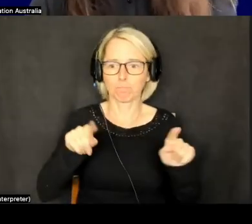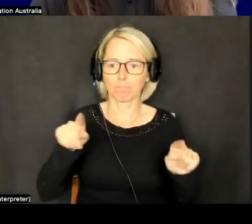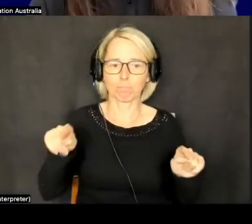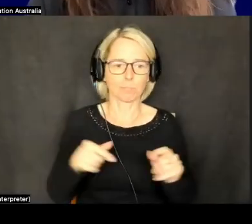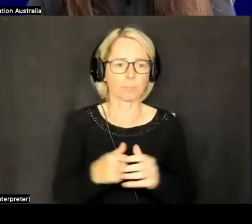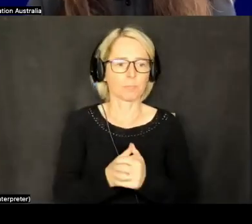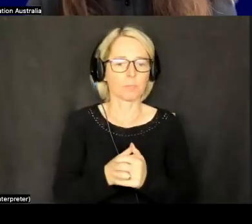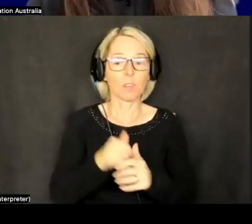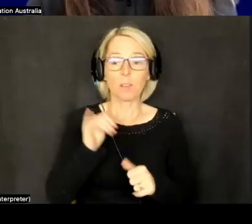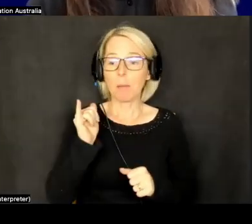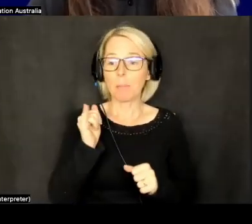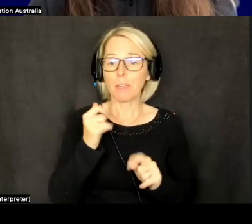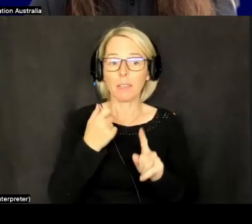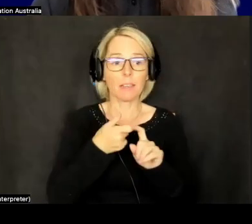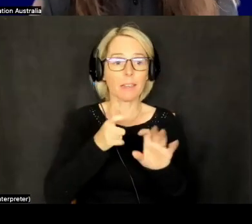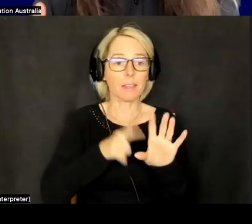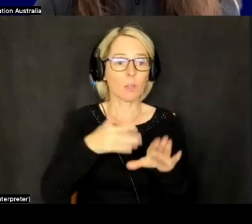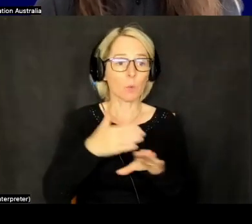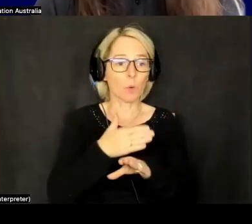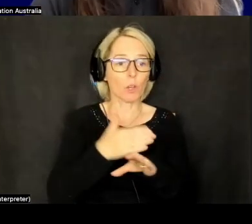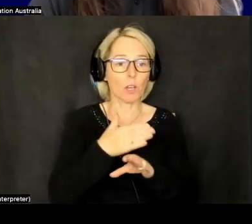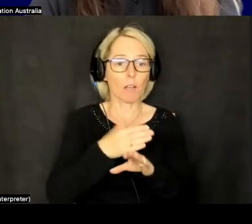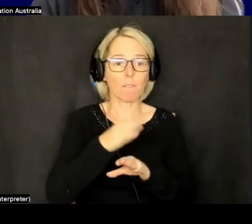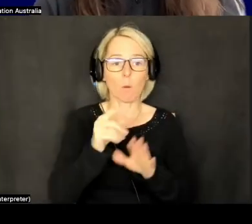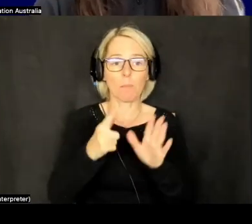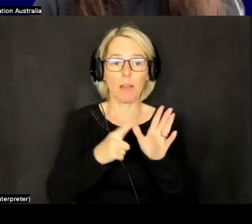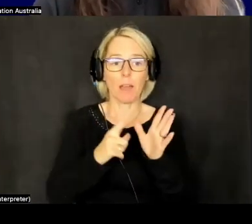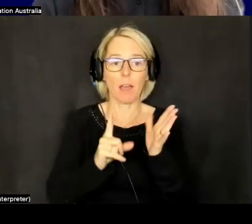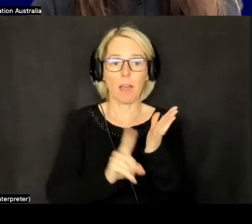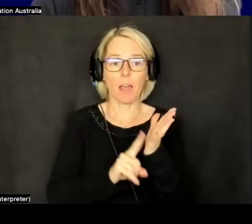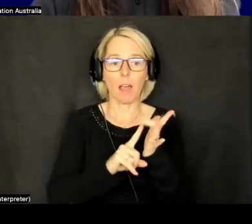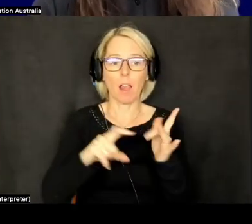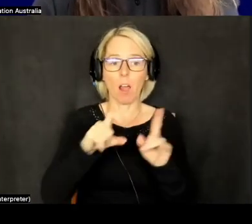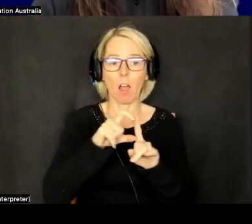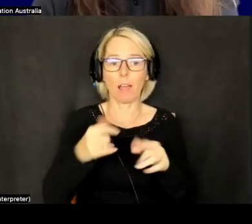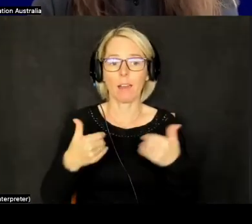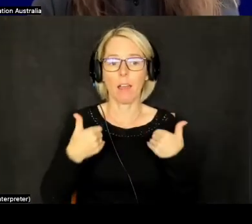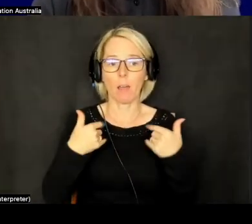worker from an allied health team who takes on that role of keeping everyone informed and up